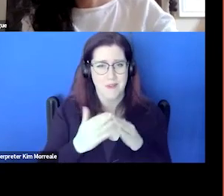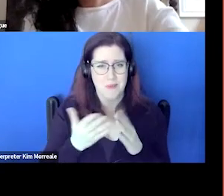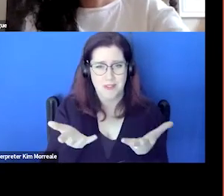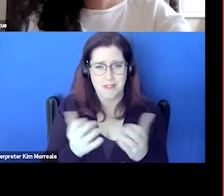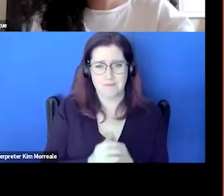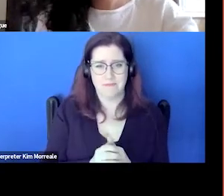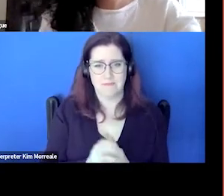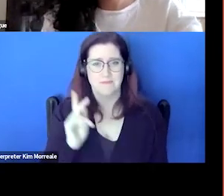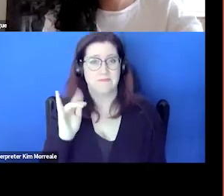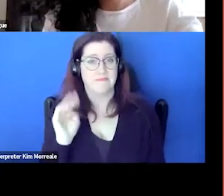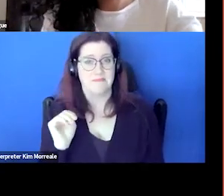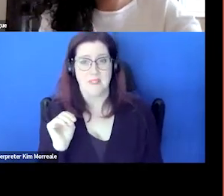Yeah, that's a tough one